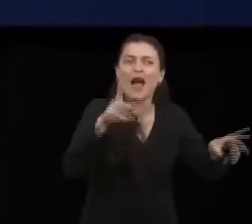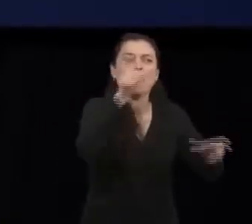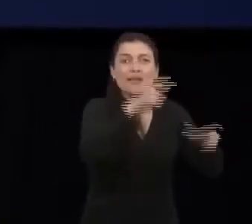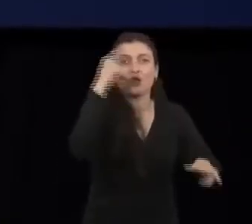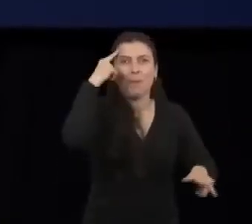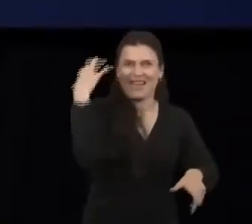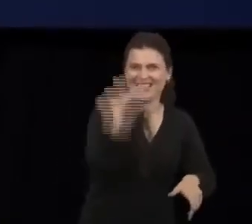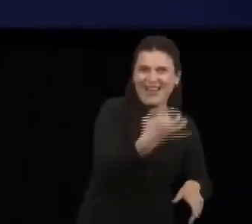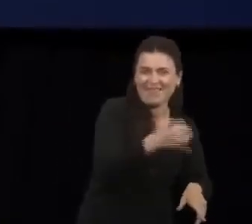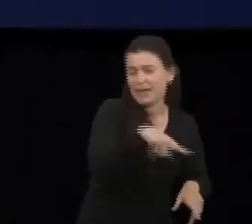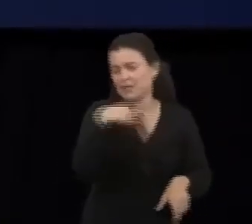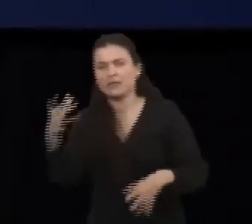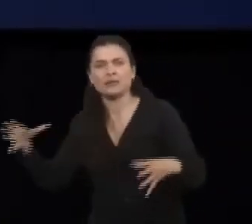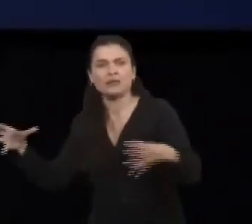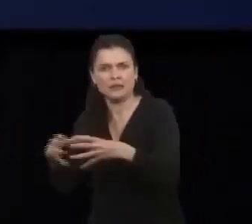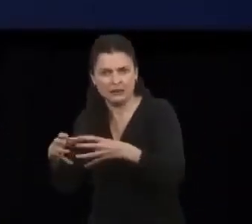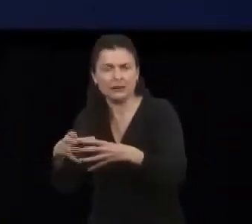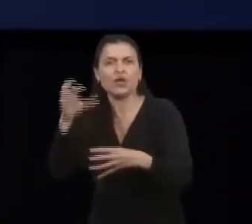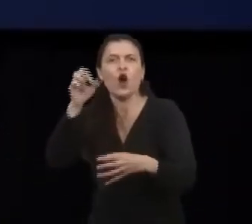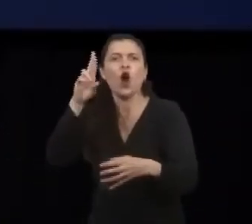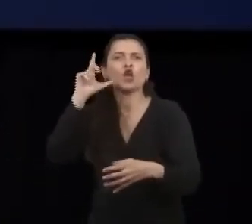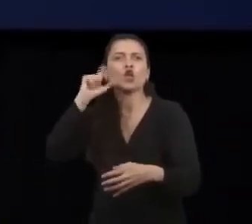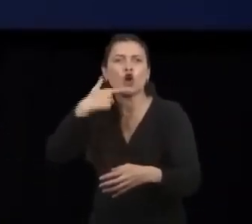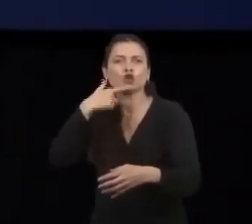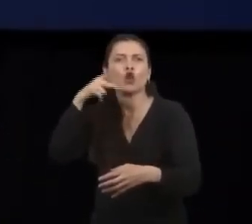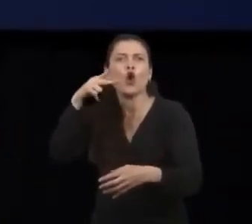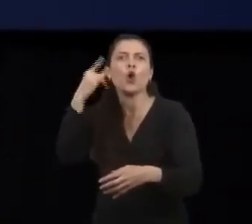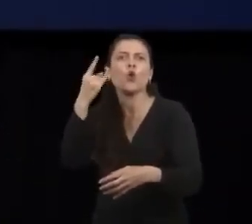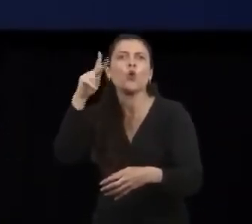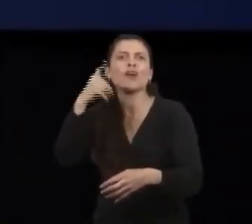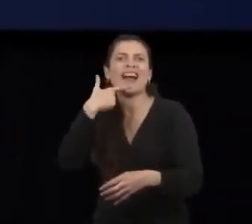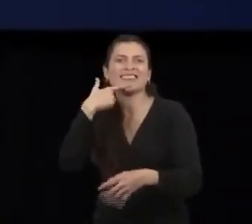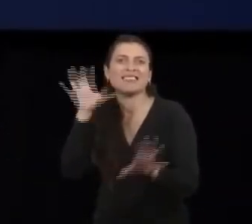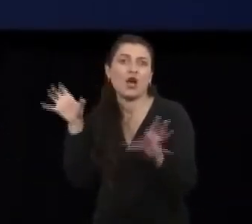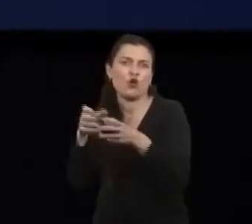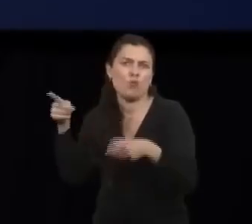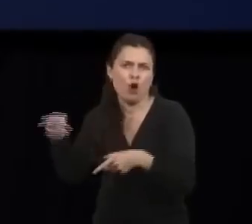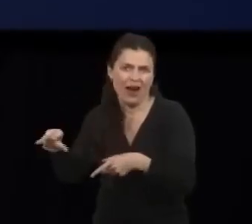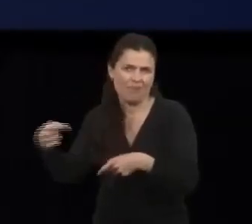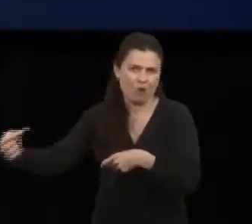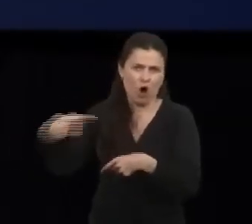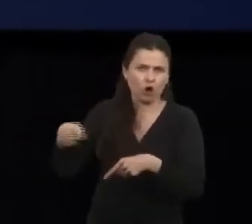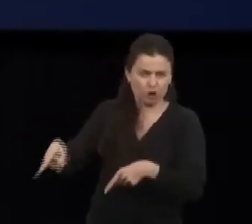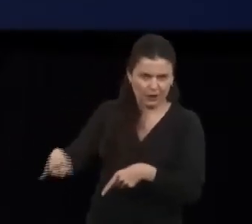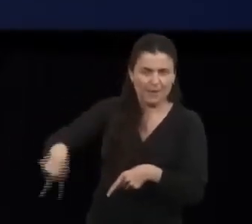and on the other side they have the orcs, that is, the cuckoos.